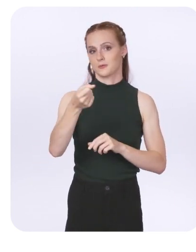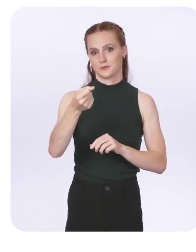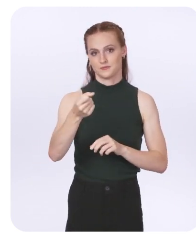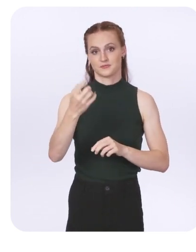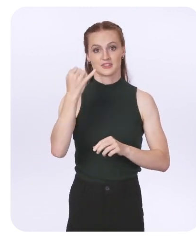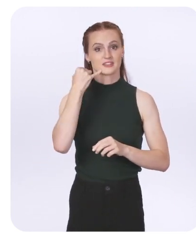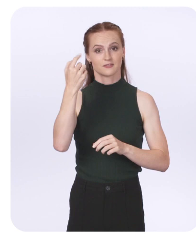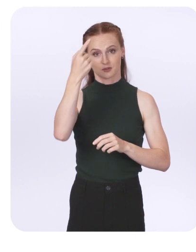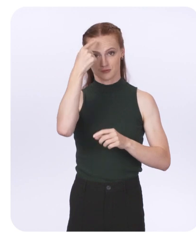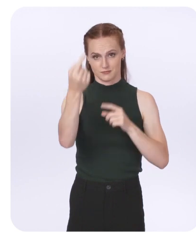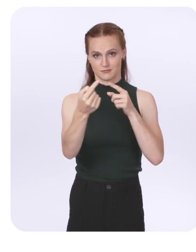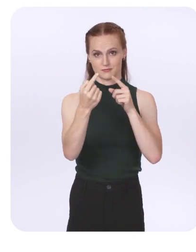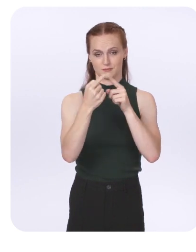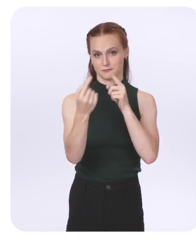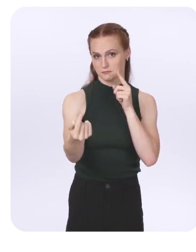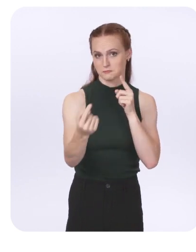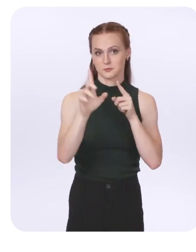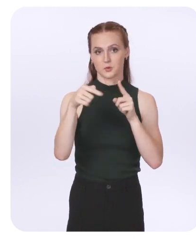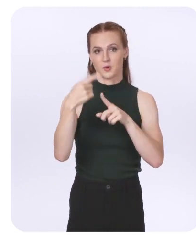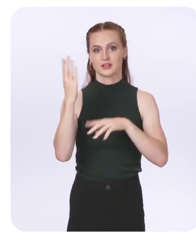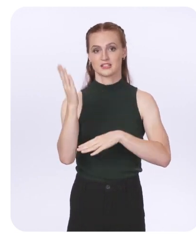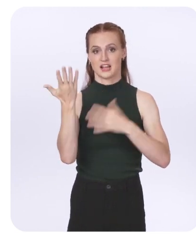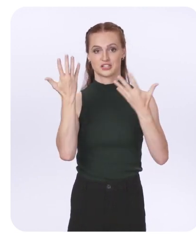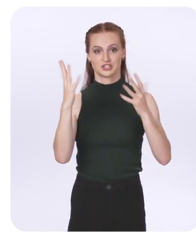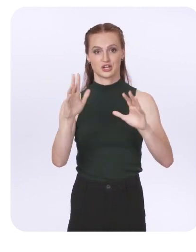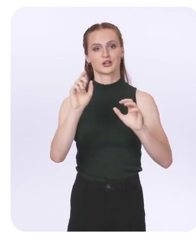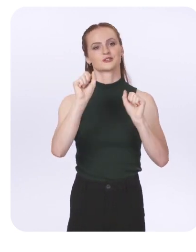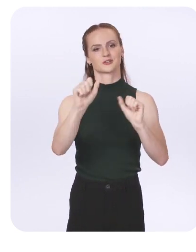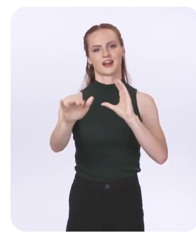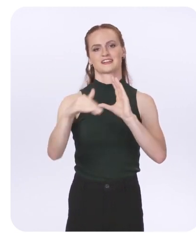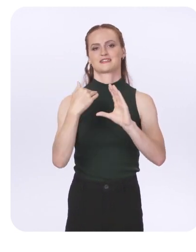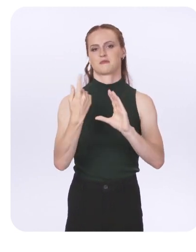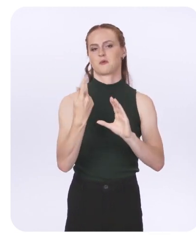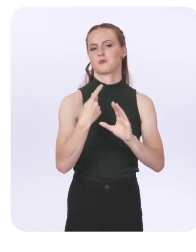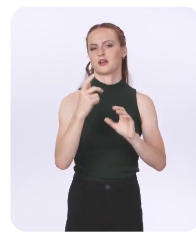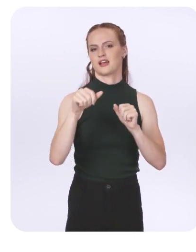But in marketing, we can make art more objective through different established